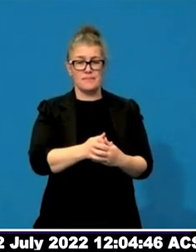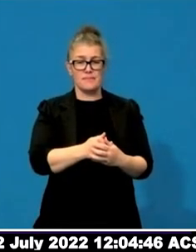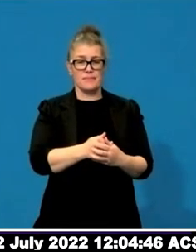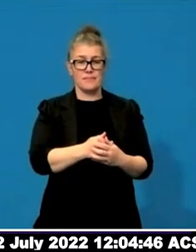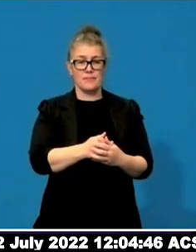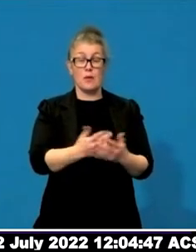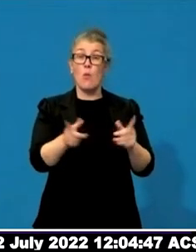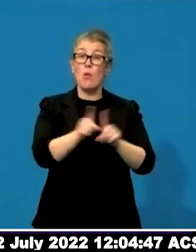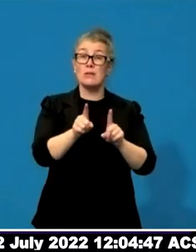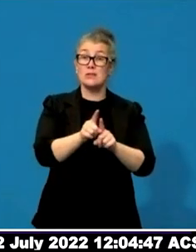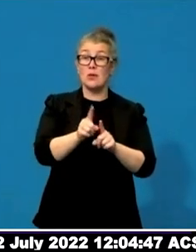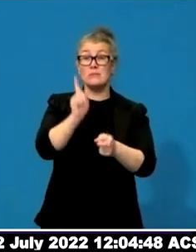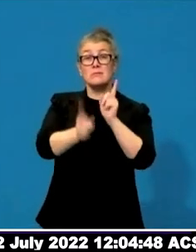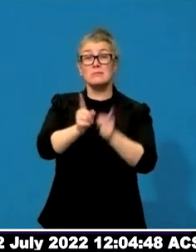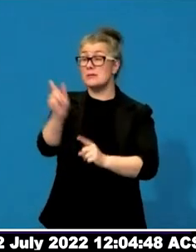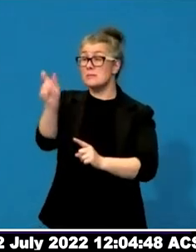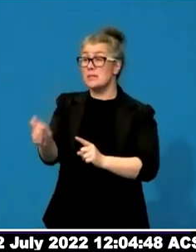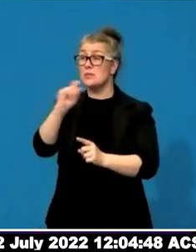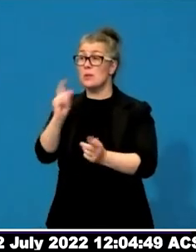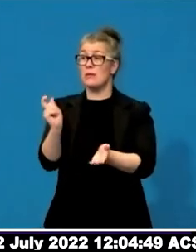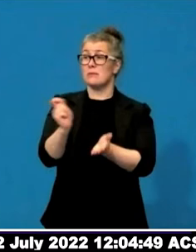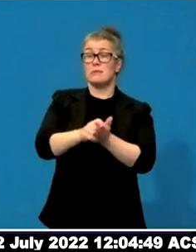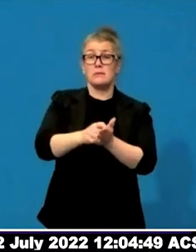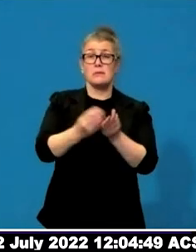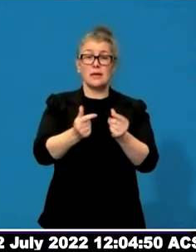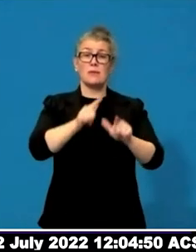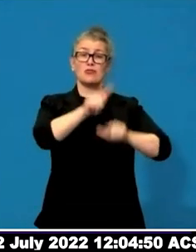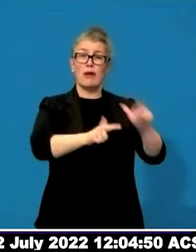for some travel costs as well.